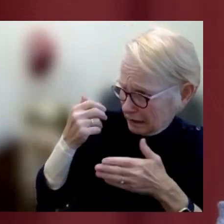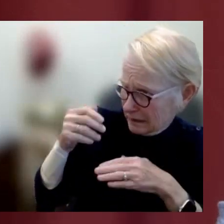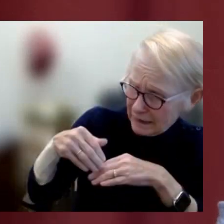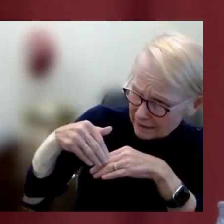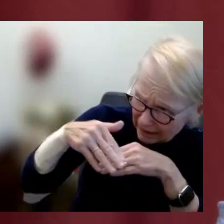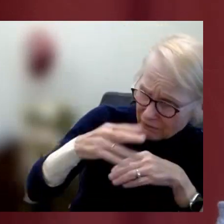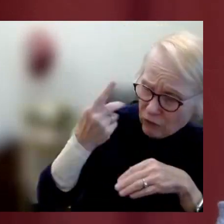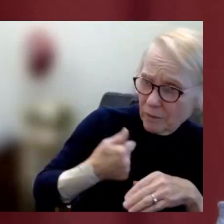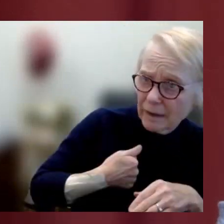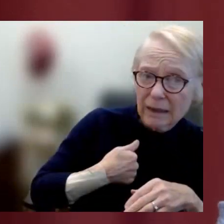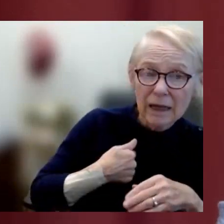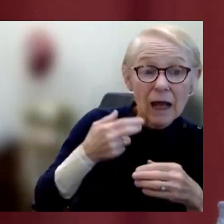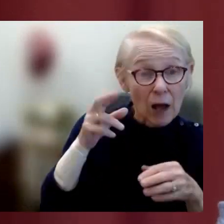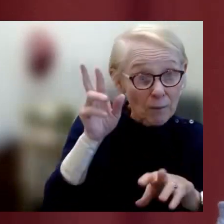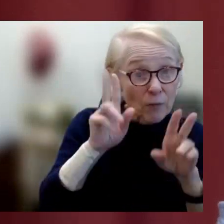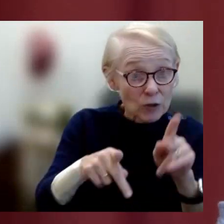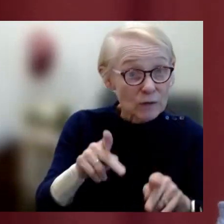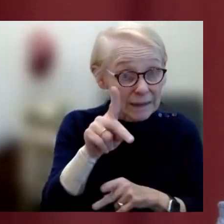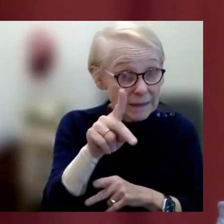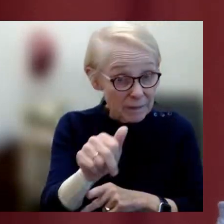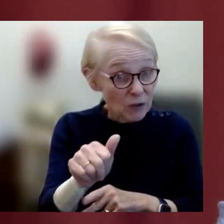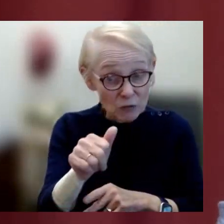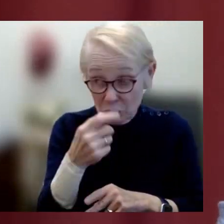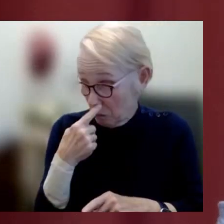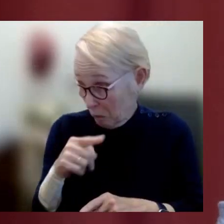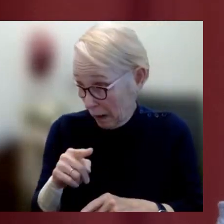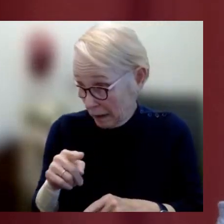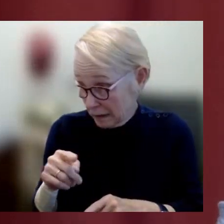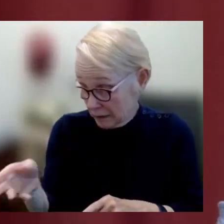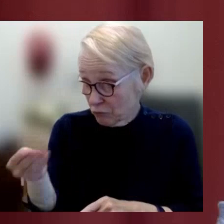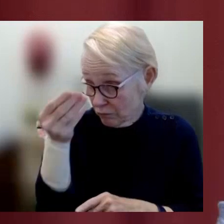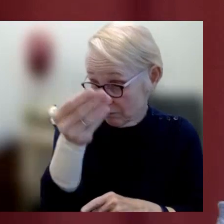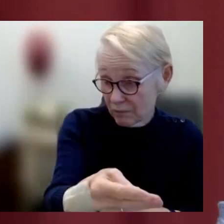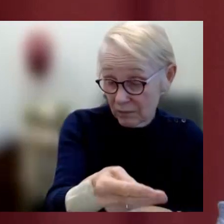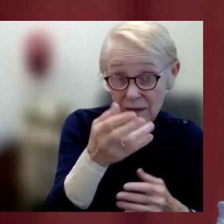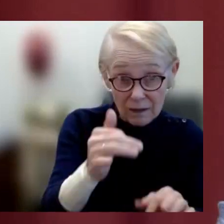has a disability can request that someone else kind of be the person that actually delivers that